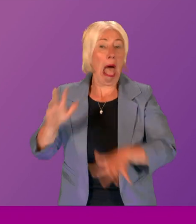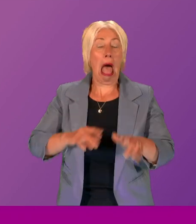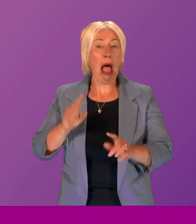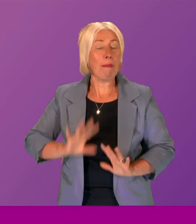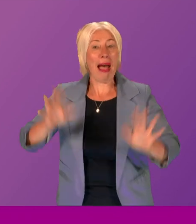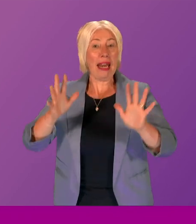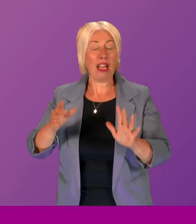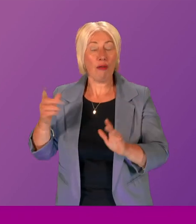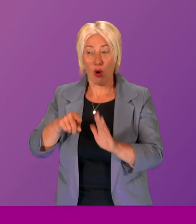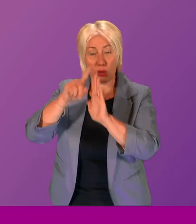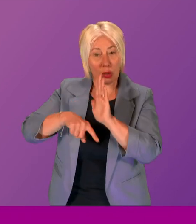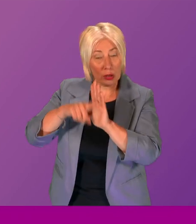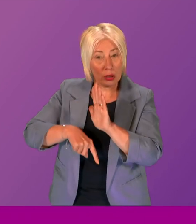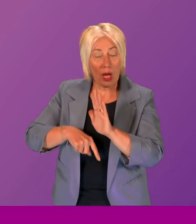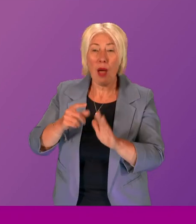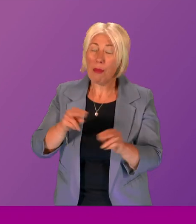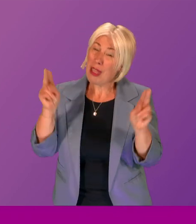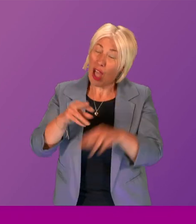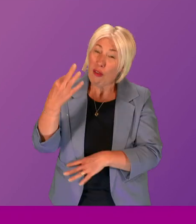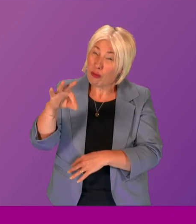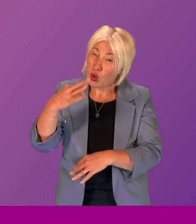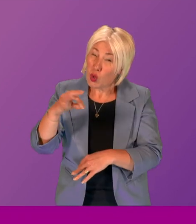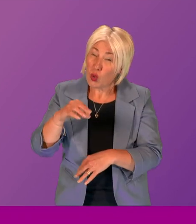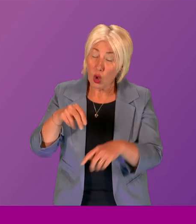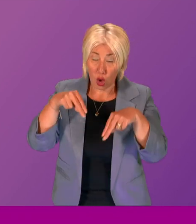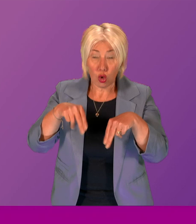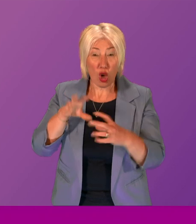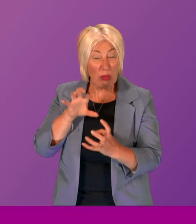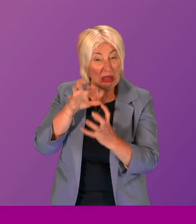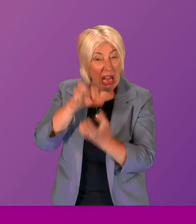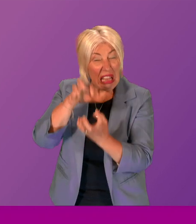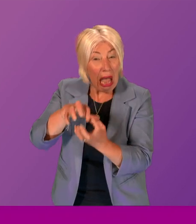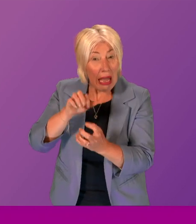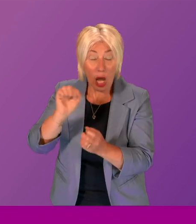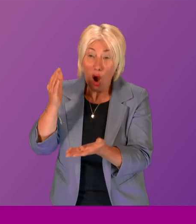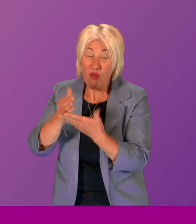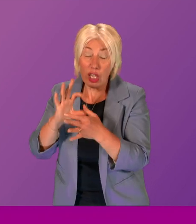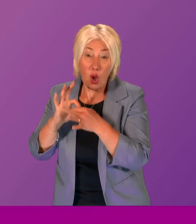but very few, fatal dog attacks that were not even wholly attributable to an XL bully-type dog.